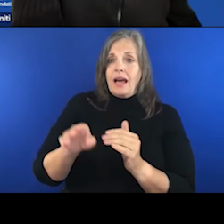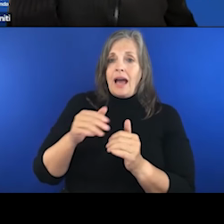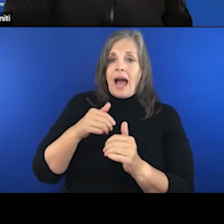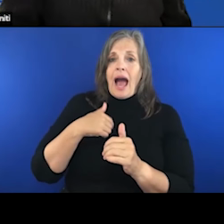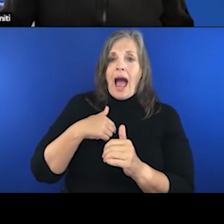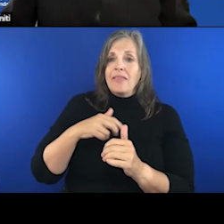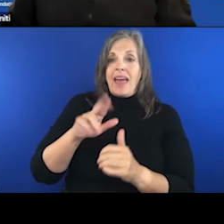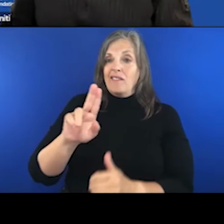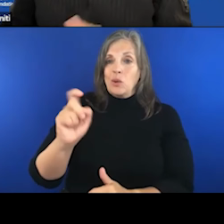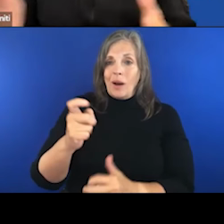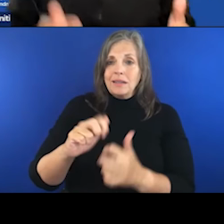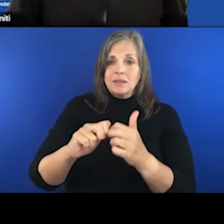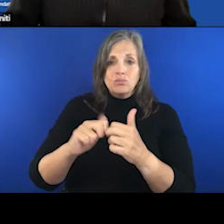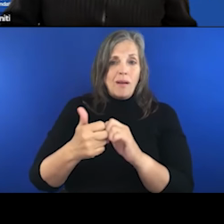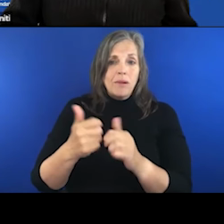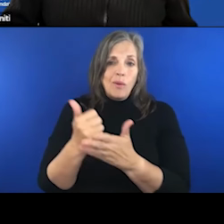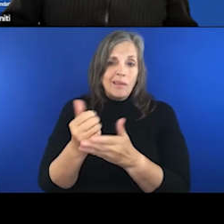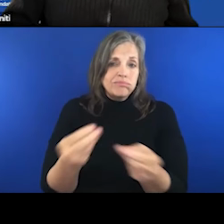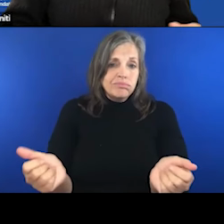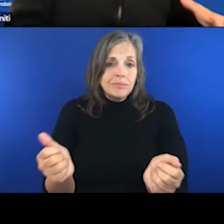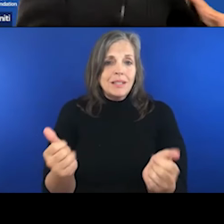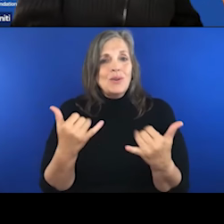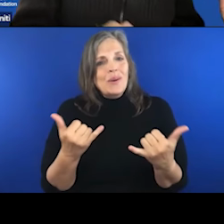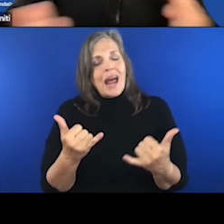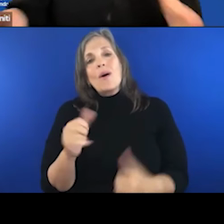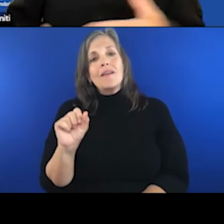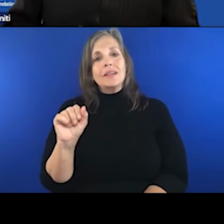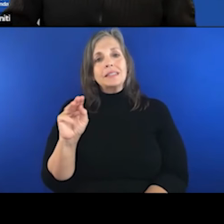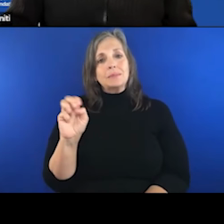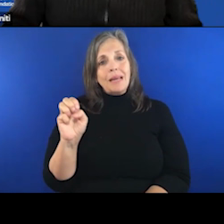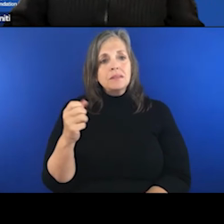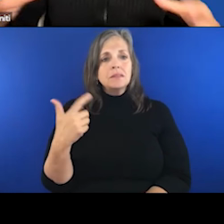and so now by having our SMEs come in they're seeing the problems right away and they're like